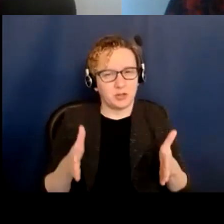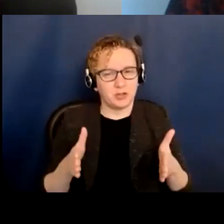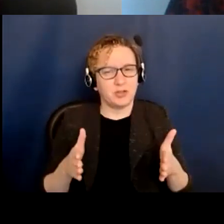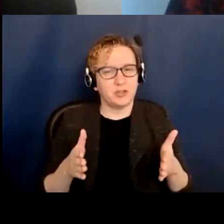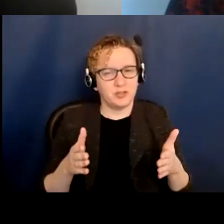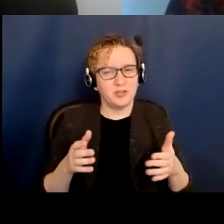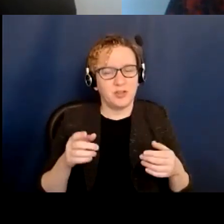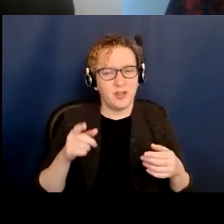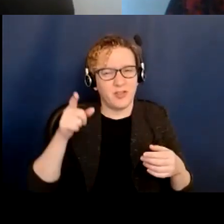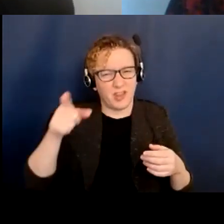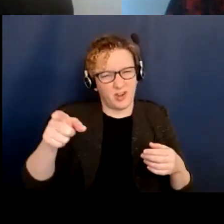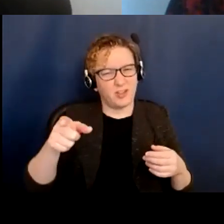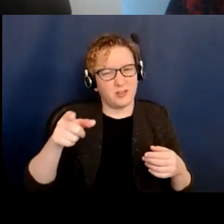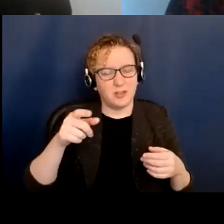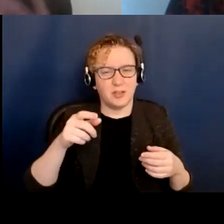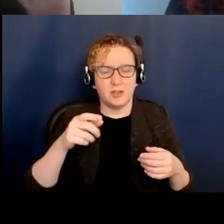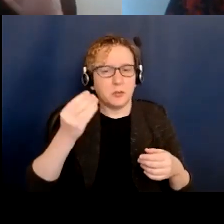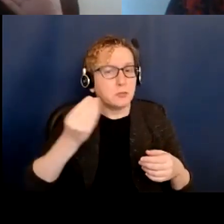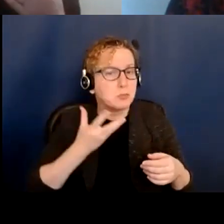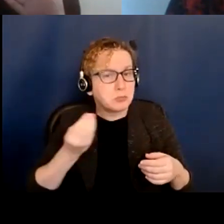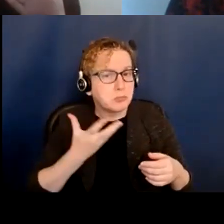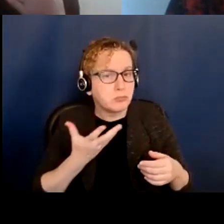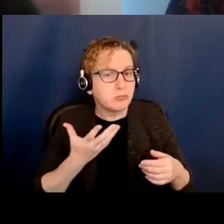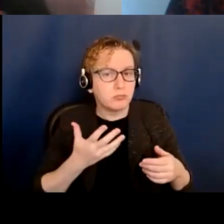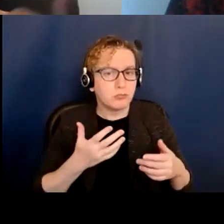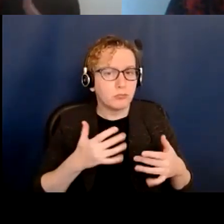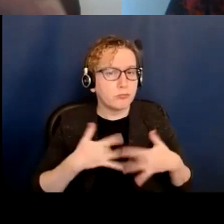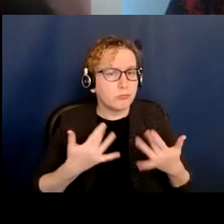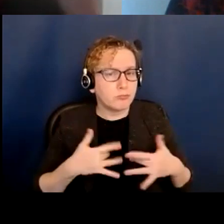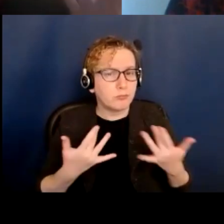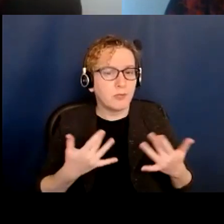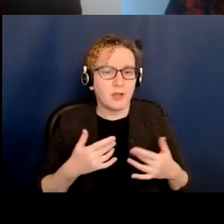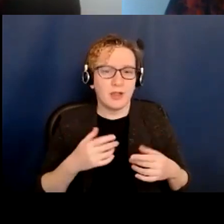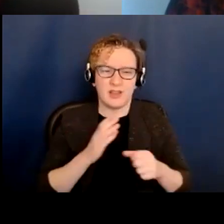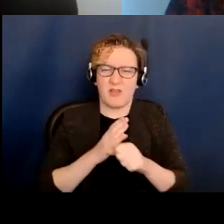to fill in some of the gaps and have them do an orientation where they talk with the